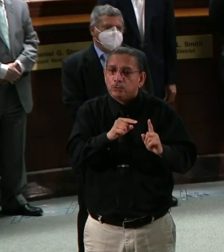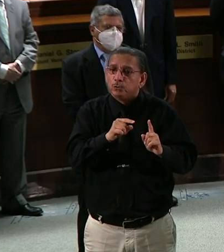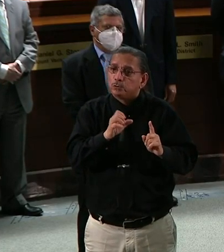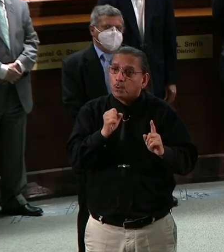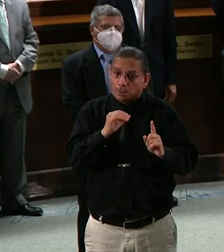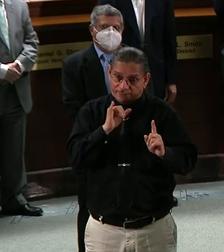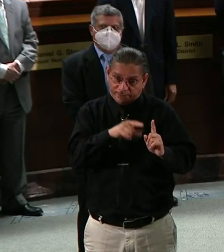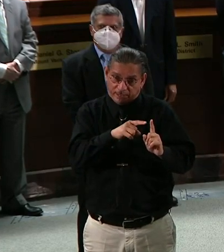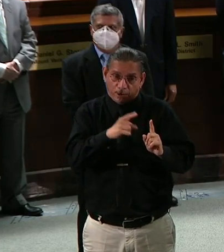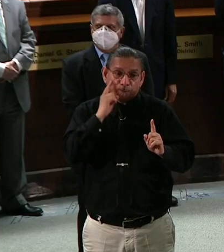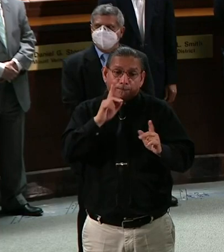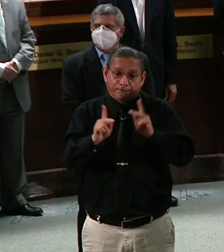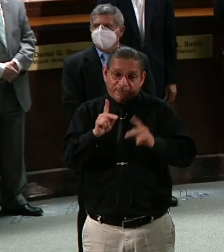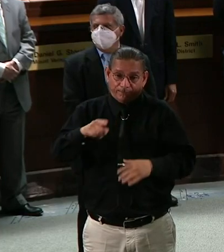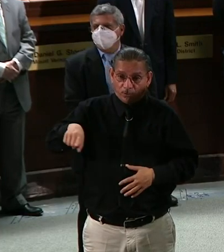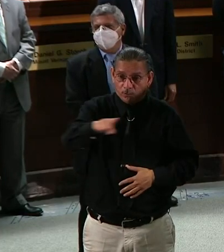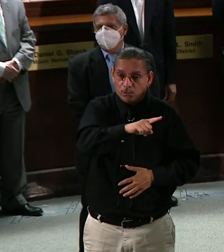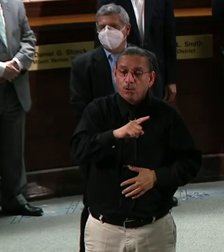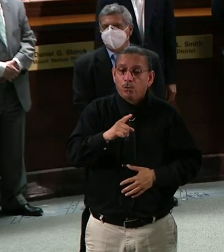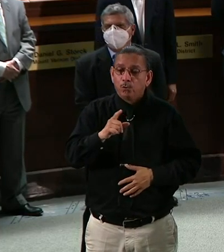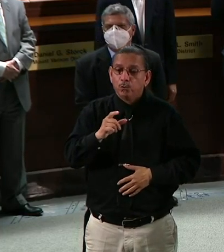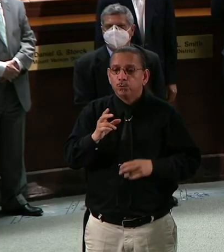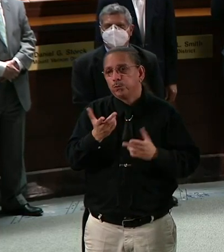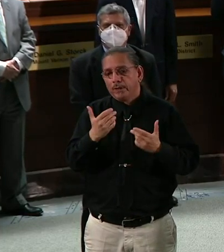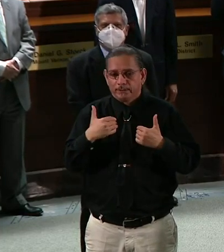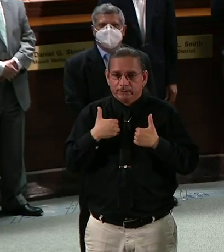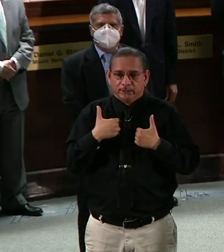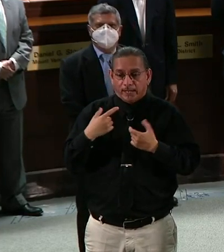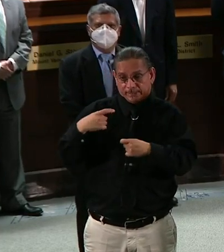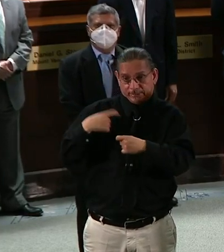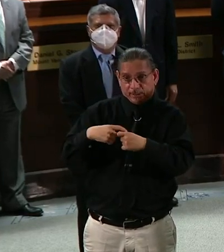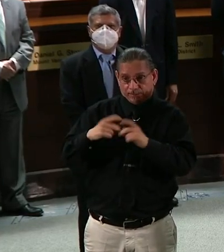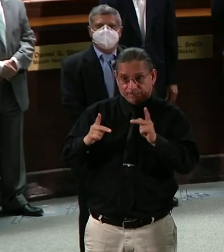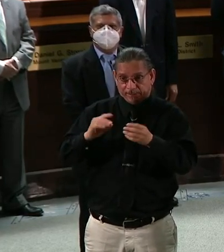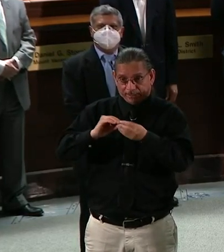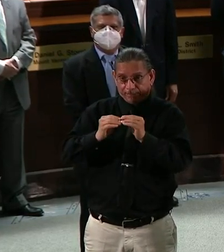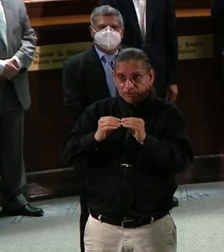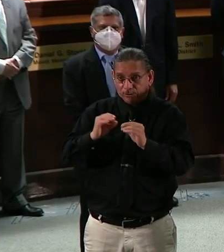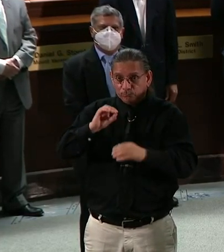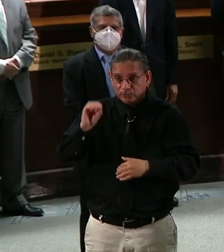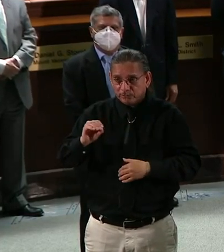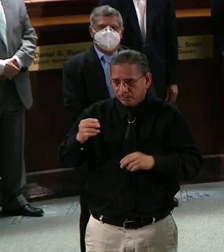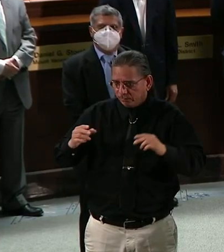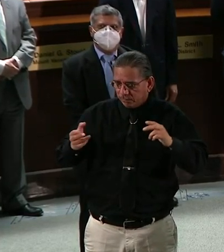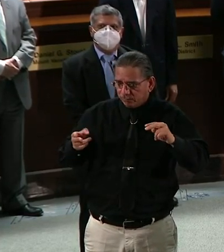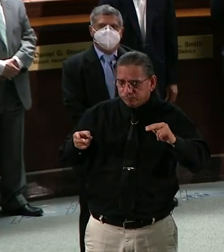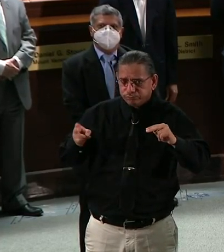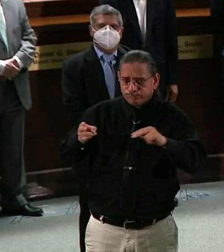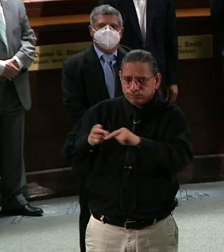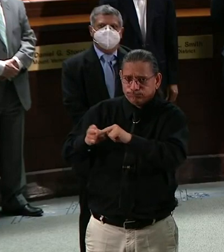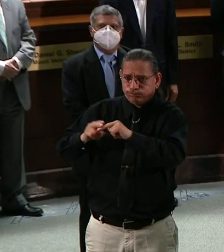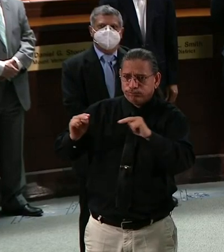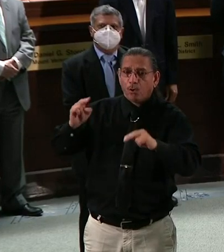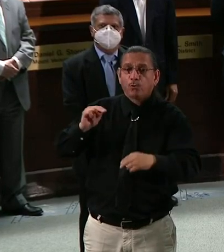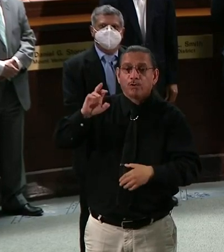S. TO KEEP US ON LOCAL ABOUT THE MENTALIST ON. BUT I SAID WHAT I IN ORDER SOME COST HIM